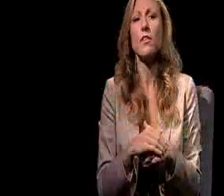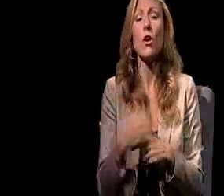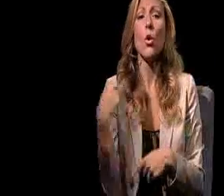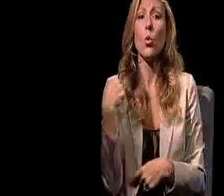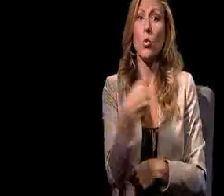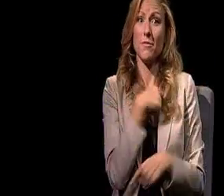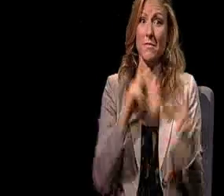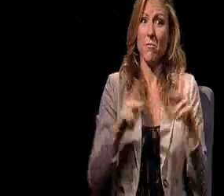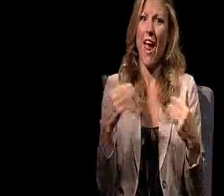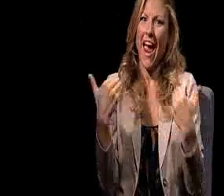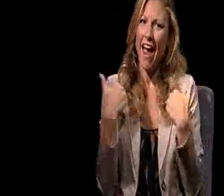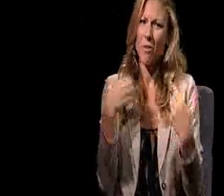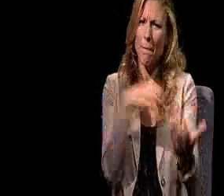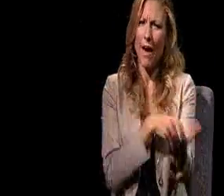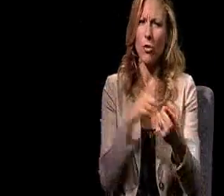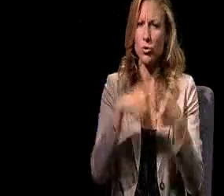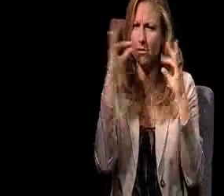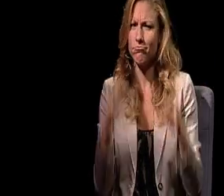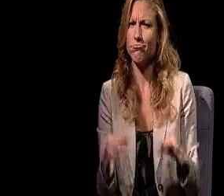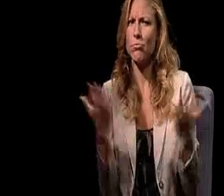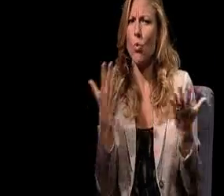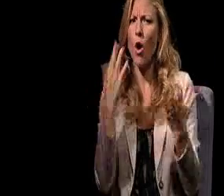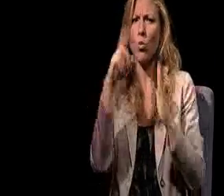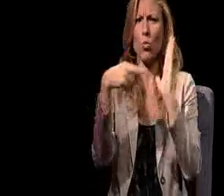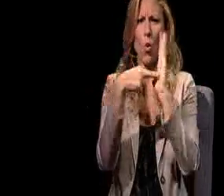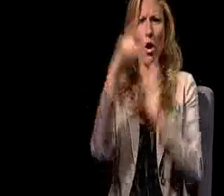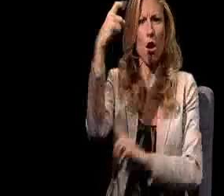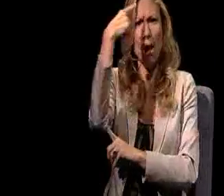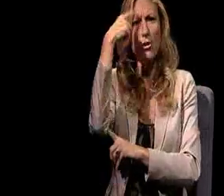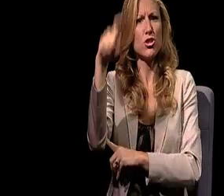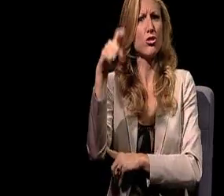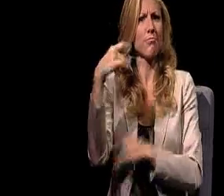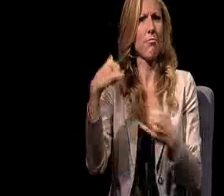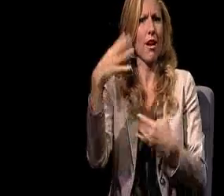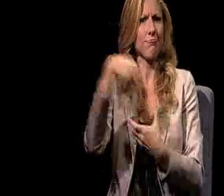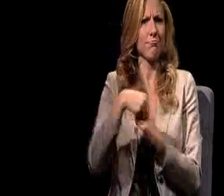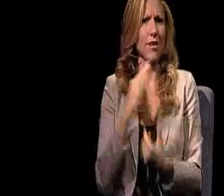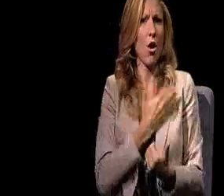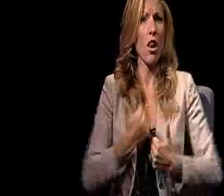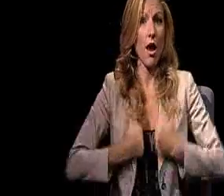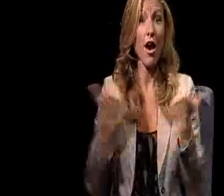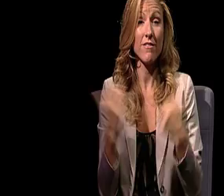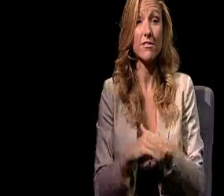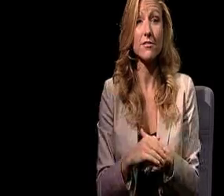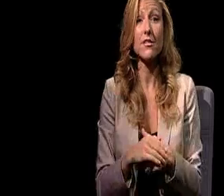struggle everyday with the balance of power. We, the people, have the power to say